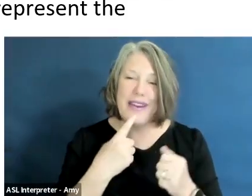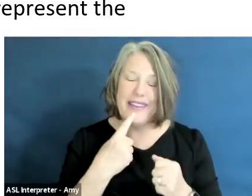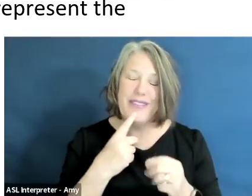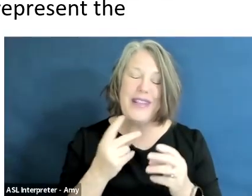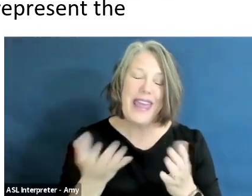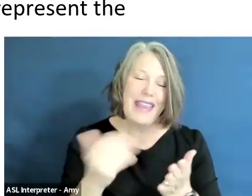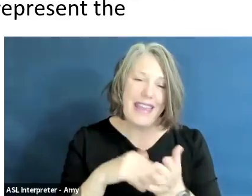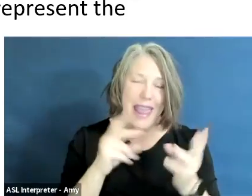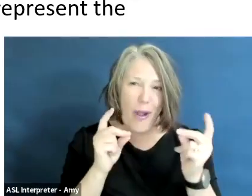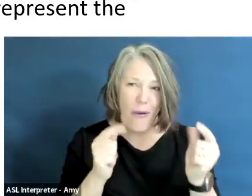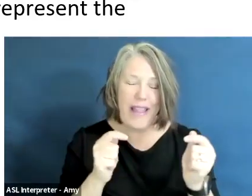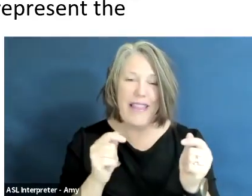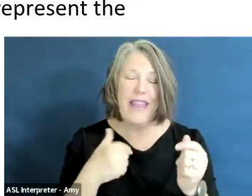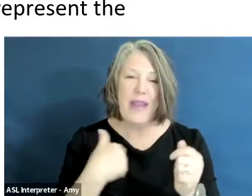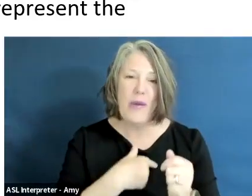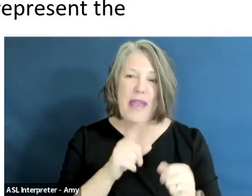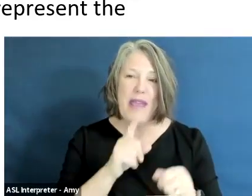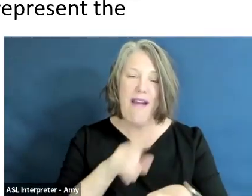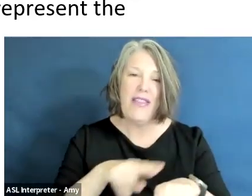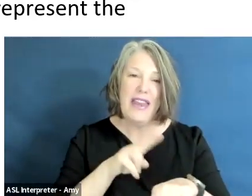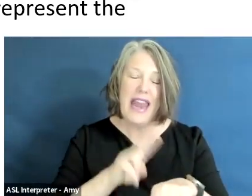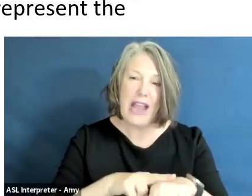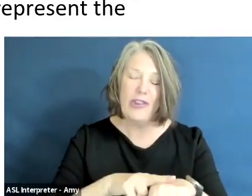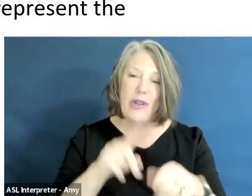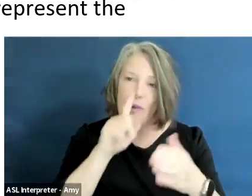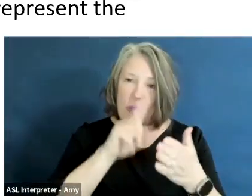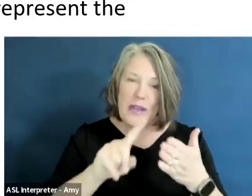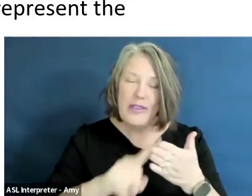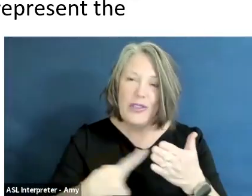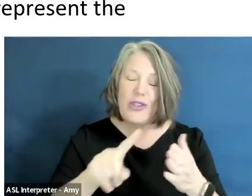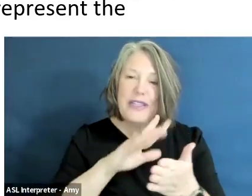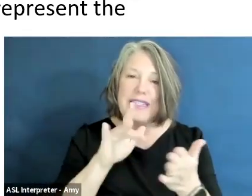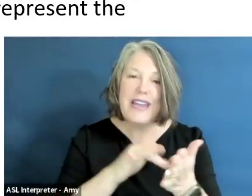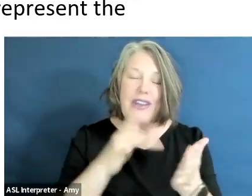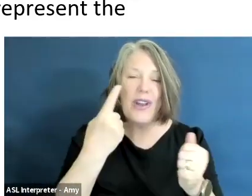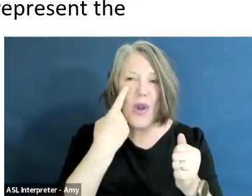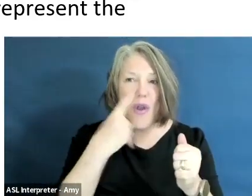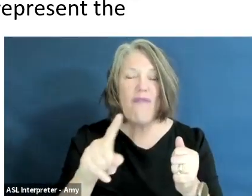we are the National Research Center for Disability and Pregnancy Research,